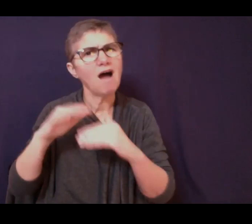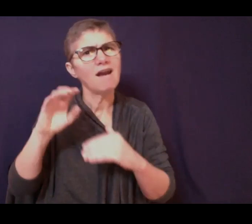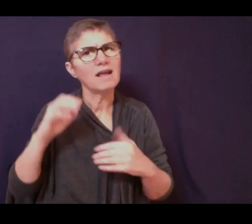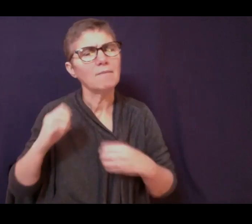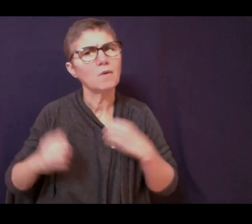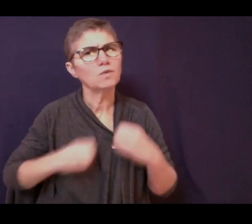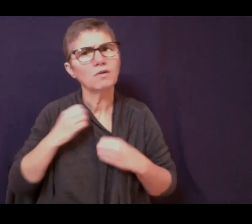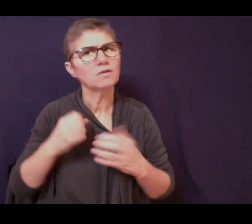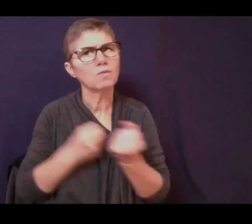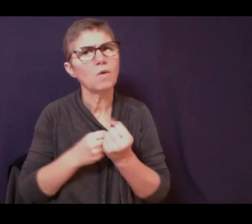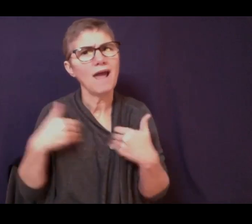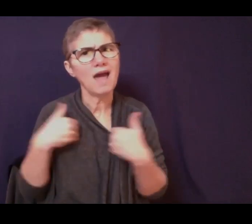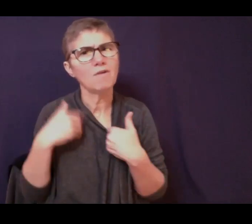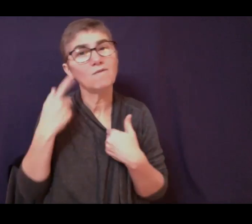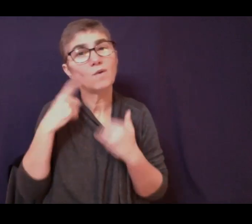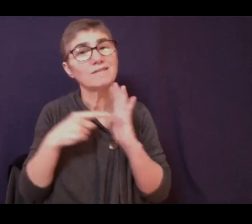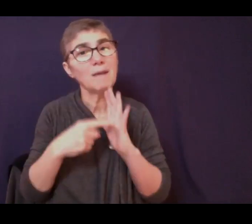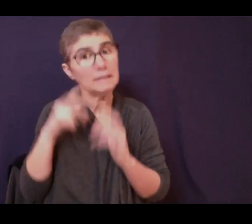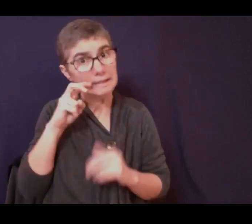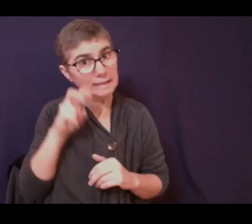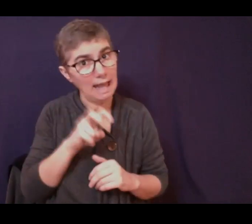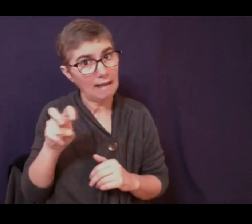like could a snake be considered an emotional